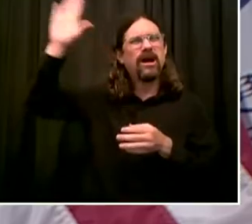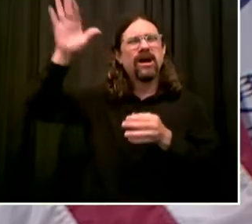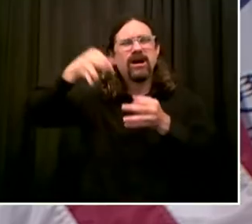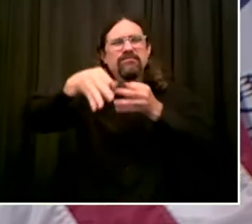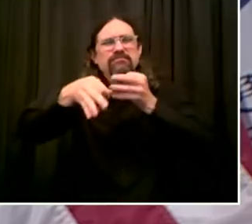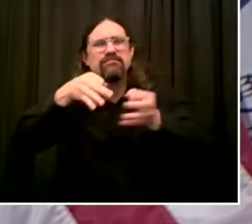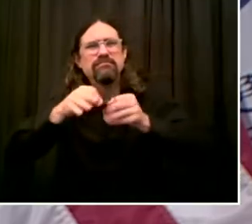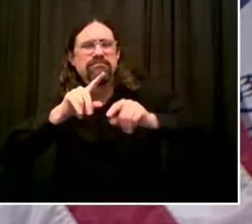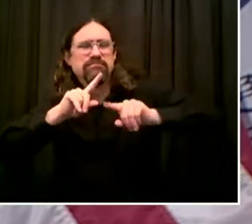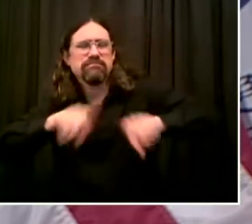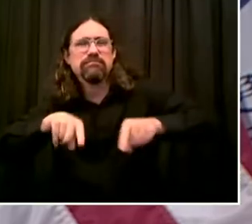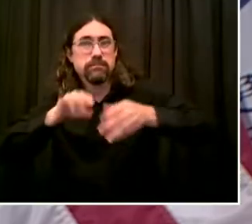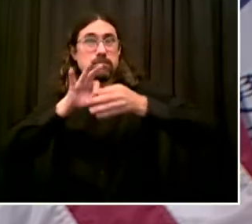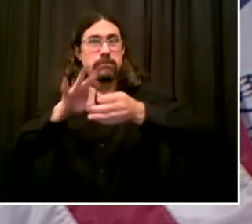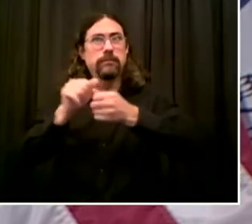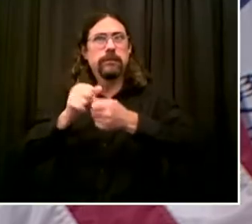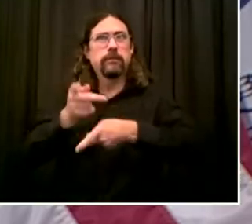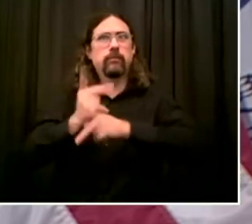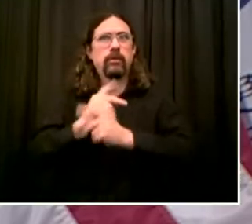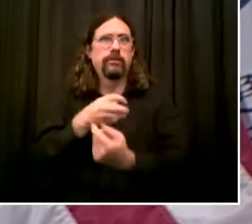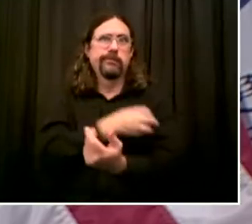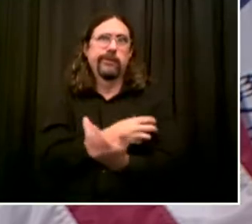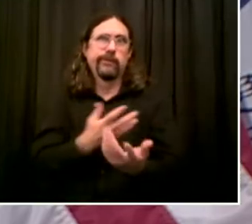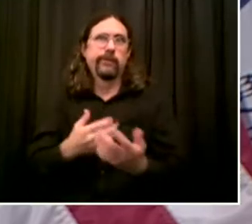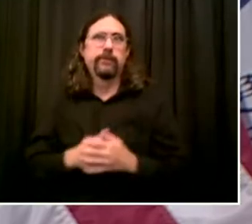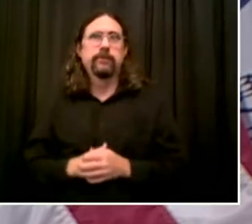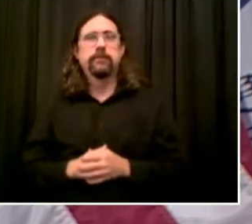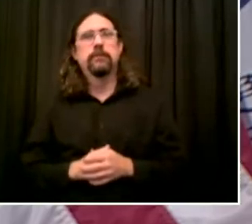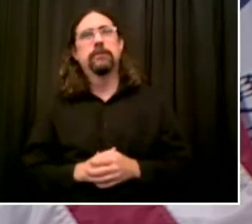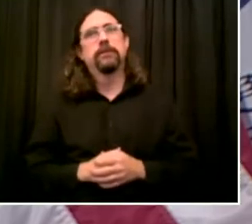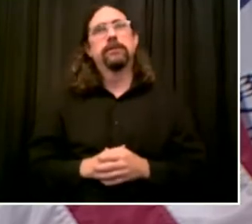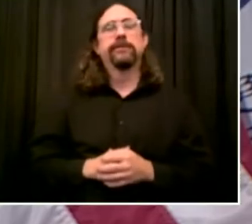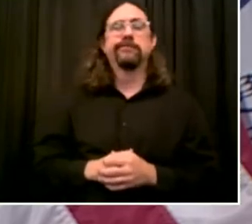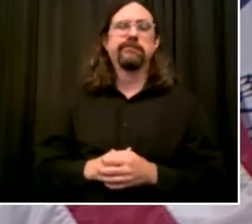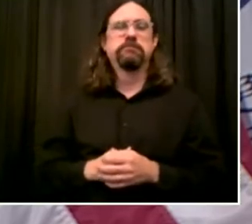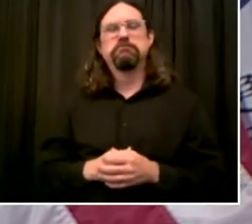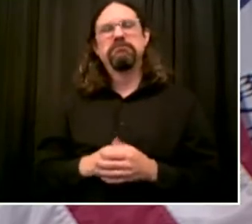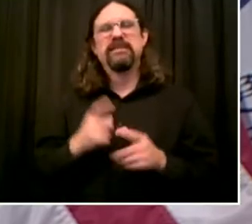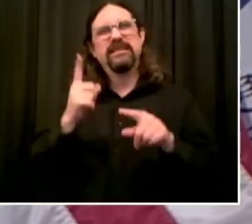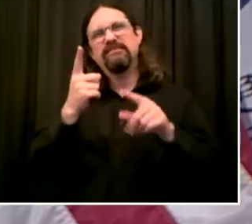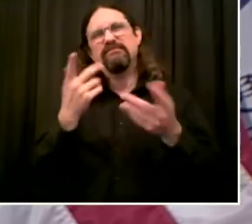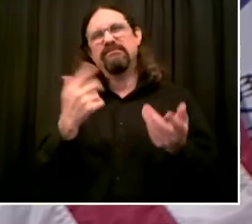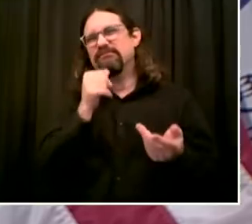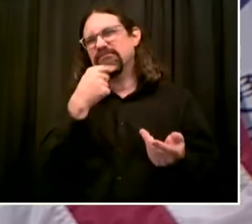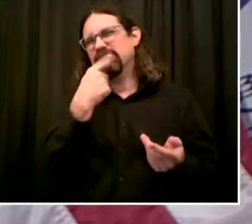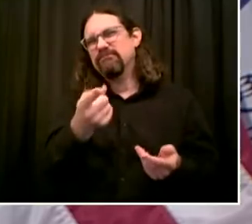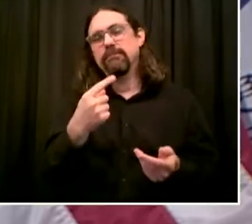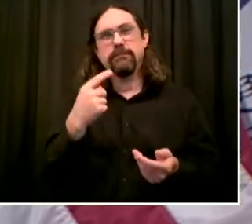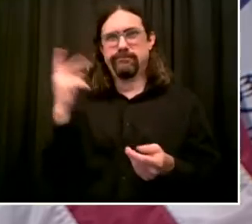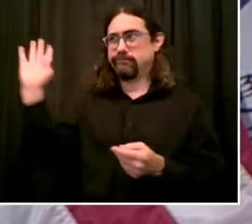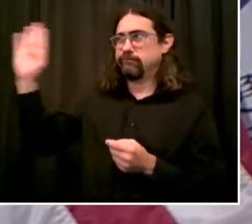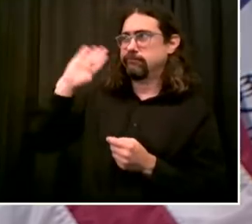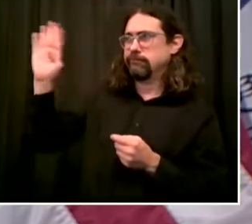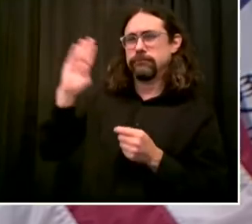AND TO FOLLOW ,UP WHEN YOU RAISE THIS ISSUE WITH THE GOVERNOR, WHAT DID HE TELL YOU?? I'M NOT GOING TO GET INTO PRIVATE CONVERSATIONS.